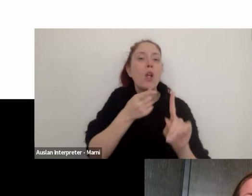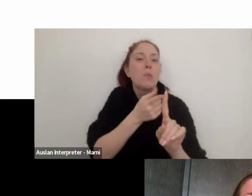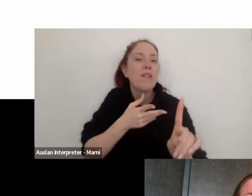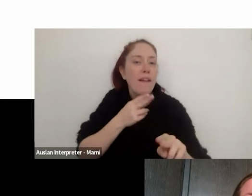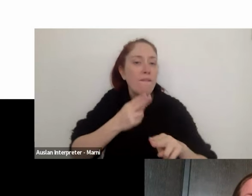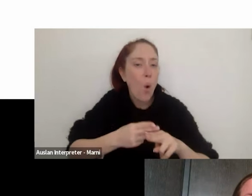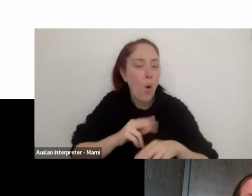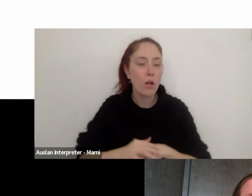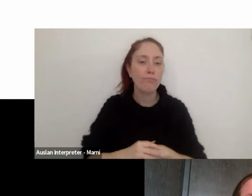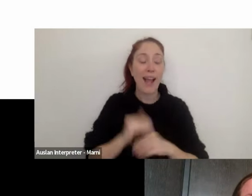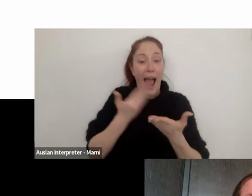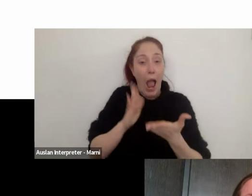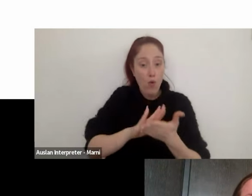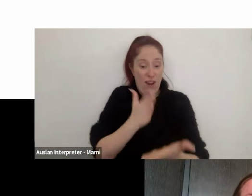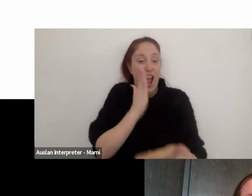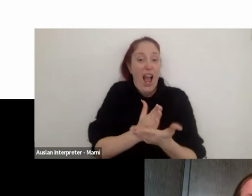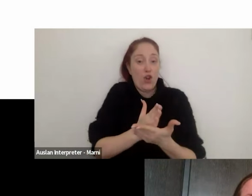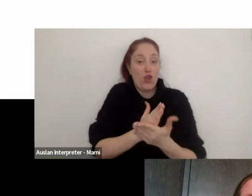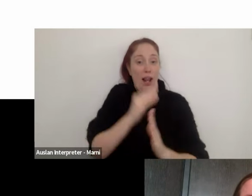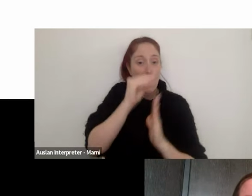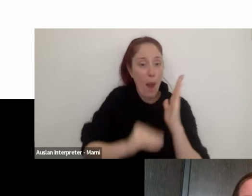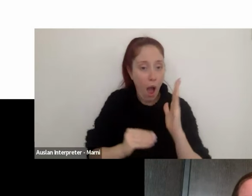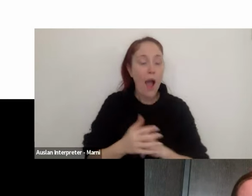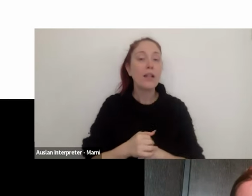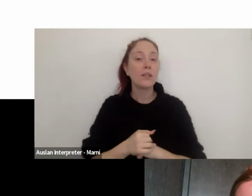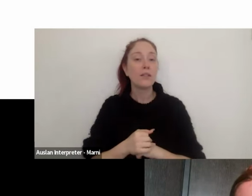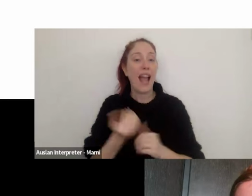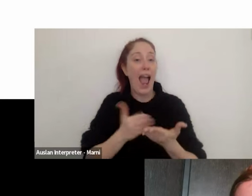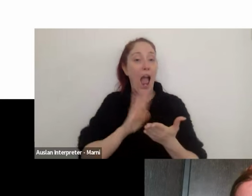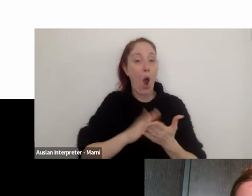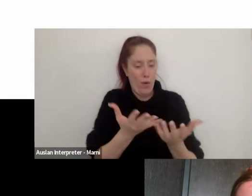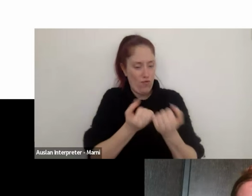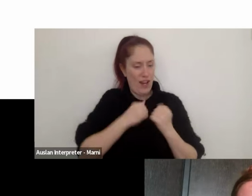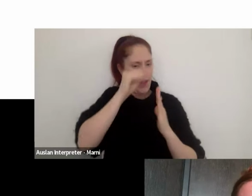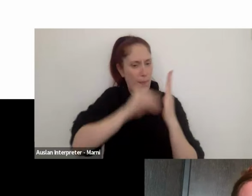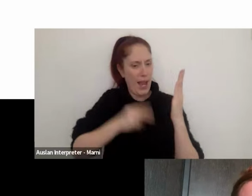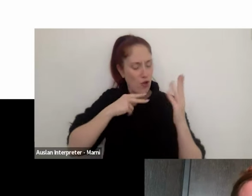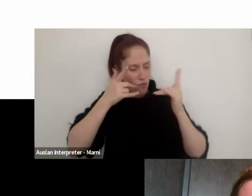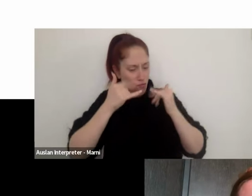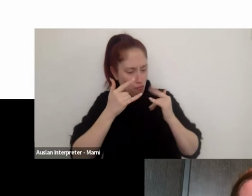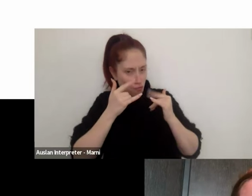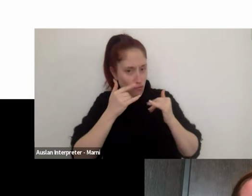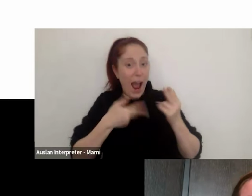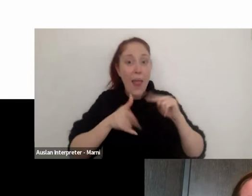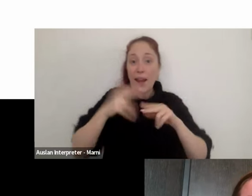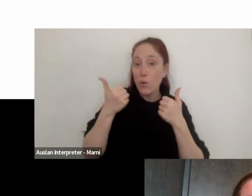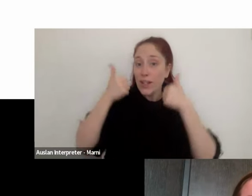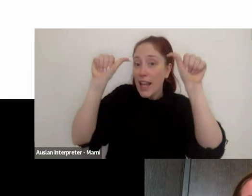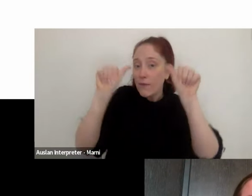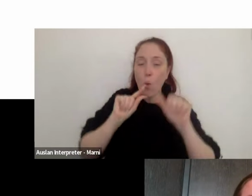how to apply, how applications are assessed and what happens if you are successful.